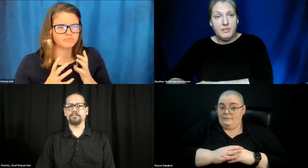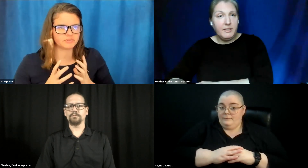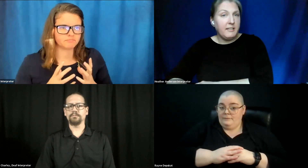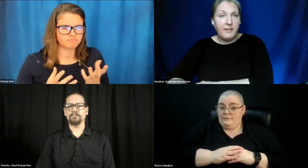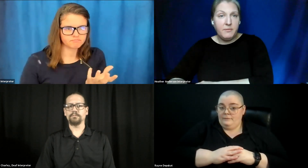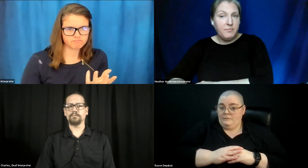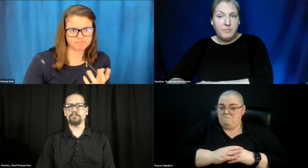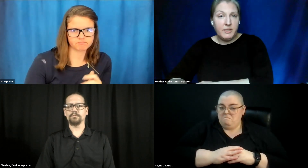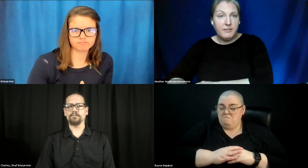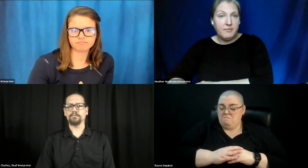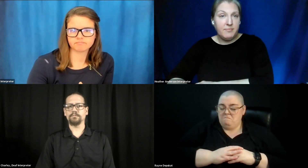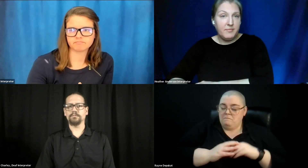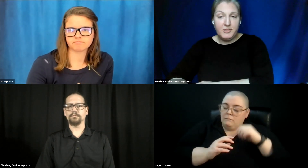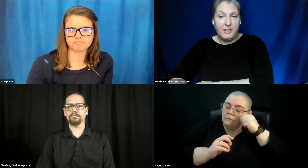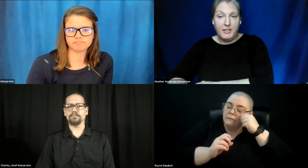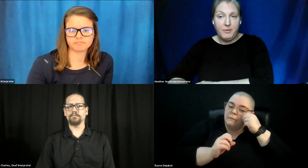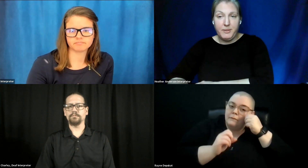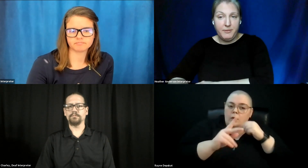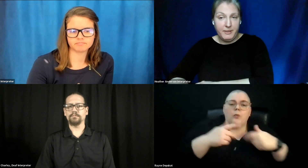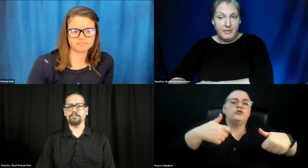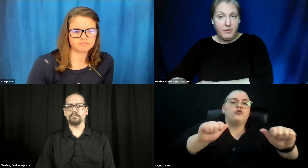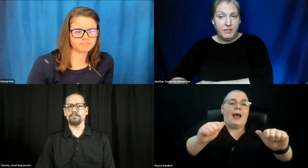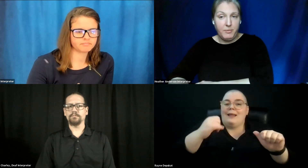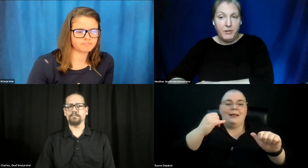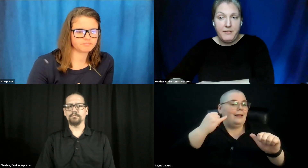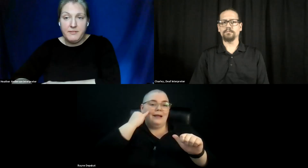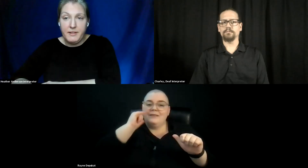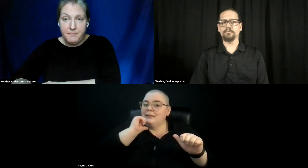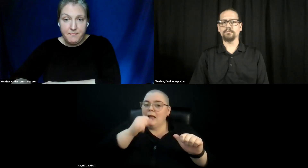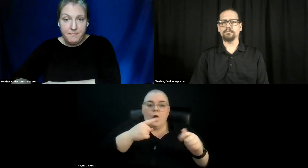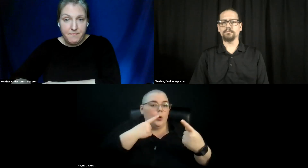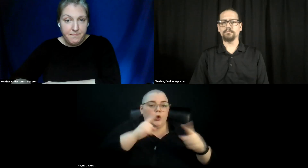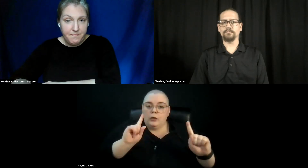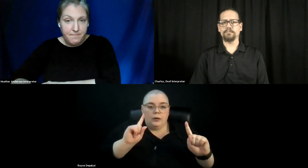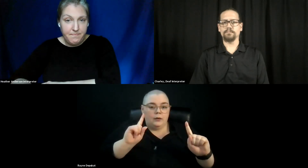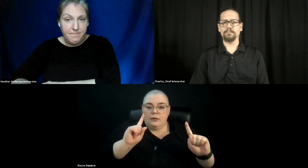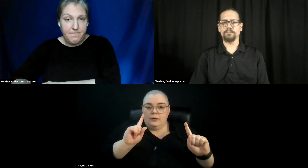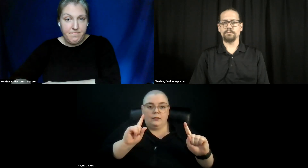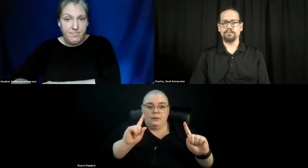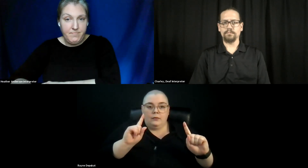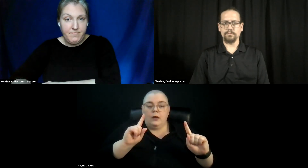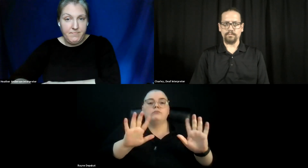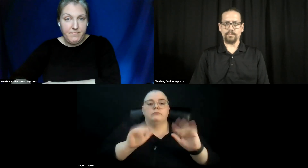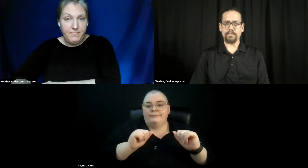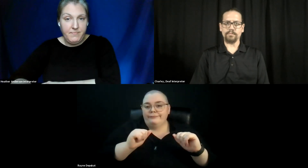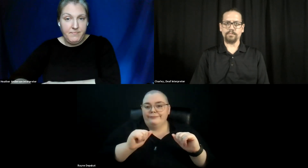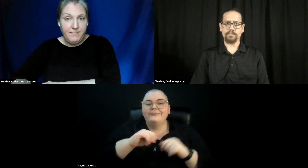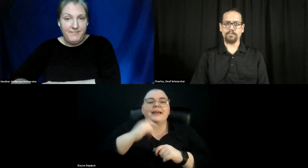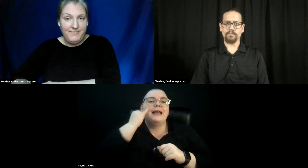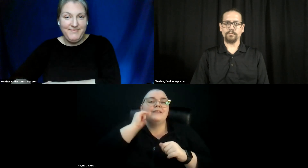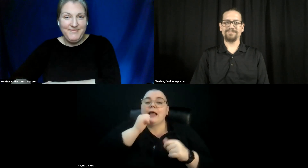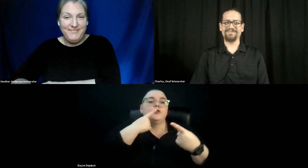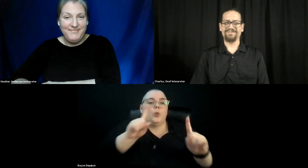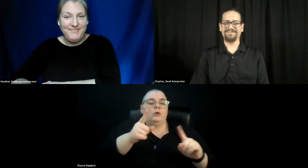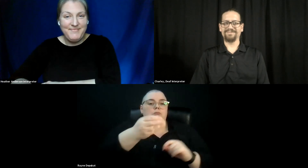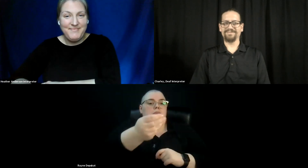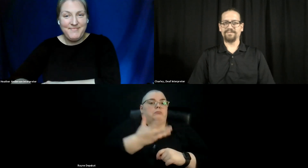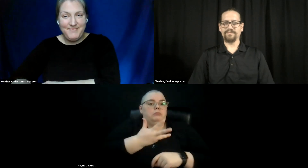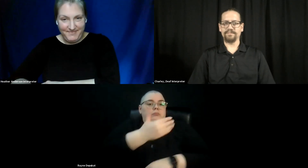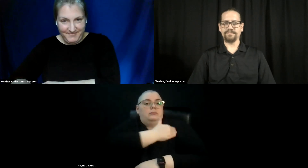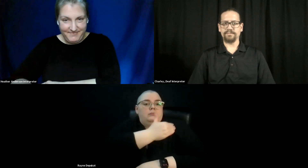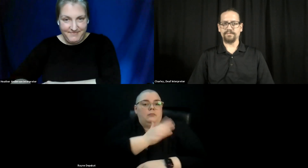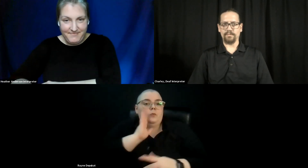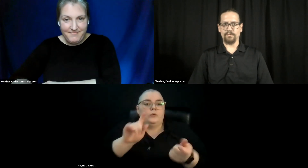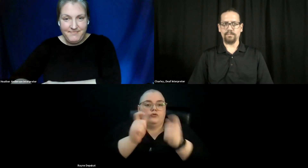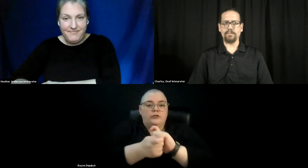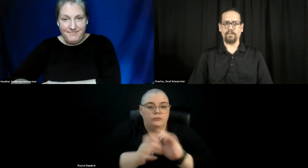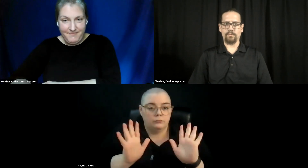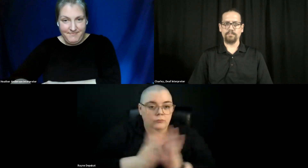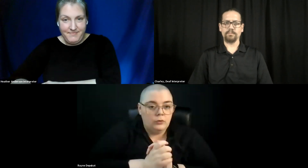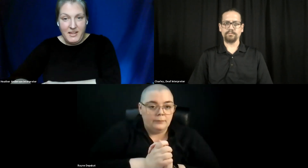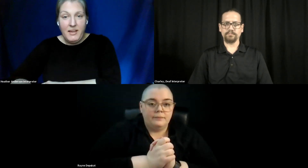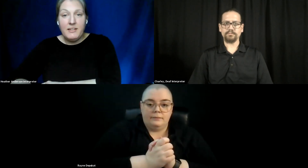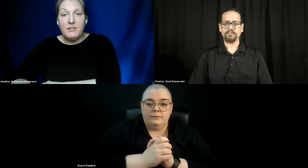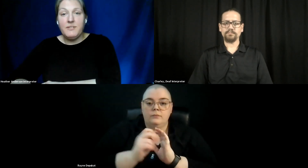interpreter said that's fine. We can change how we work we can take one interpreter off that's fine.